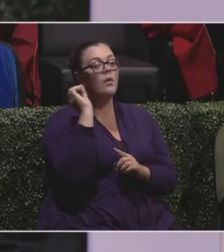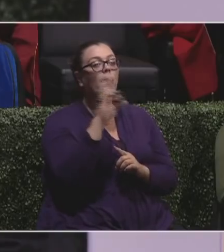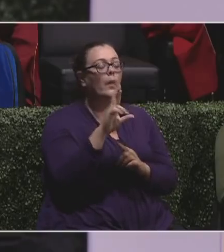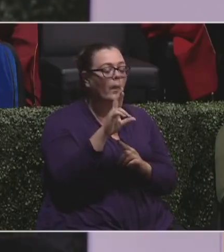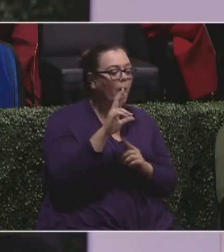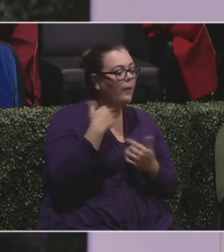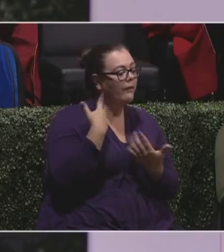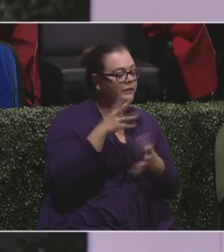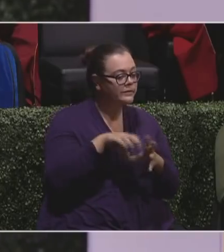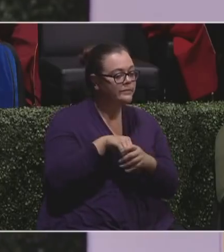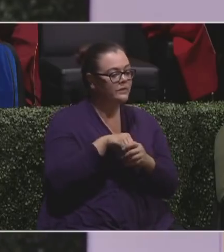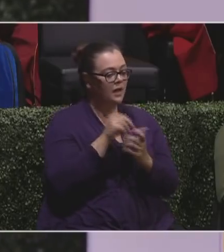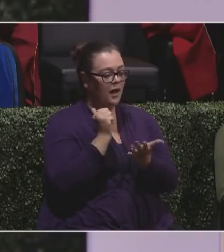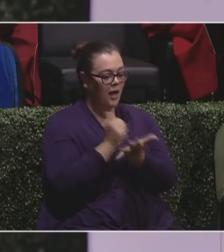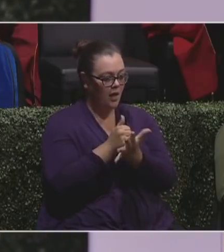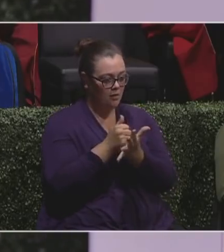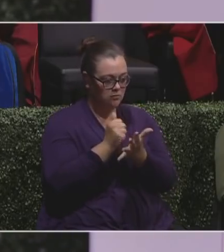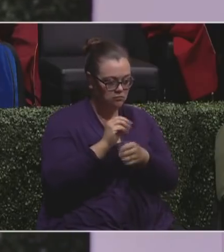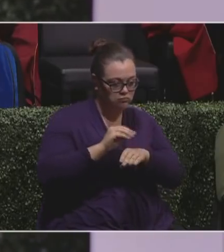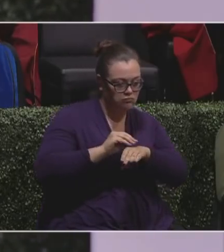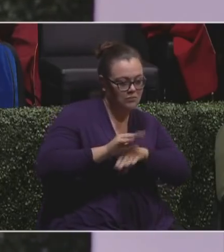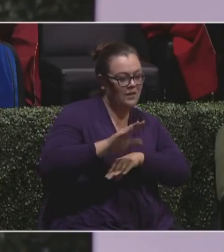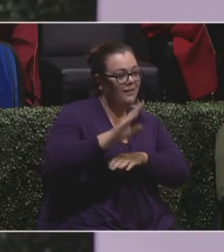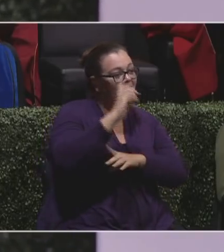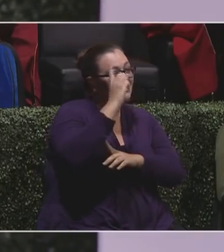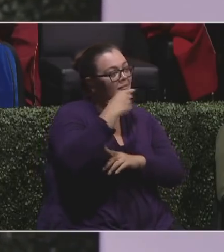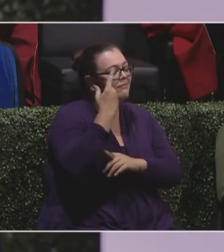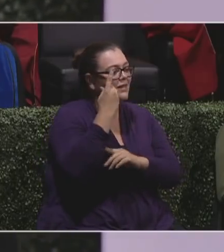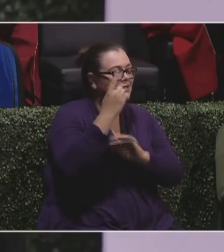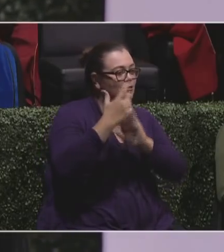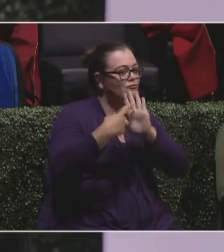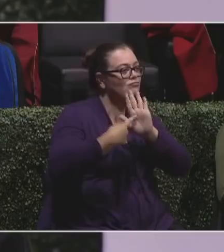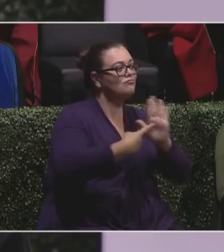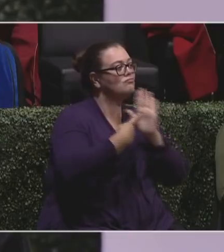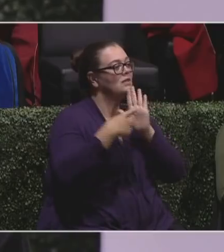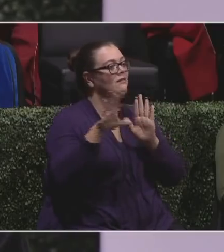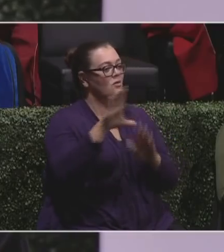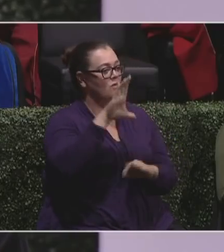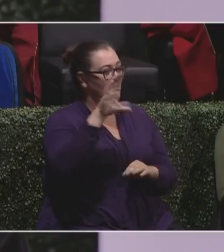MANAGEMENT, YOU'RE GOING TO AT SOME POINT IN YOUR CAREER, YOU ARE GOING TO